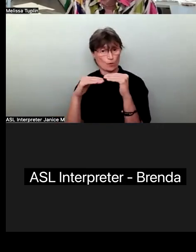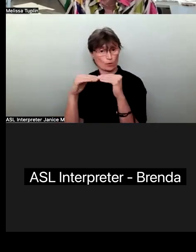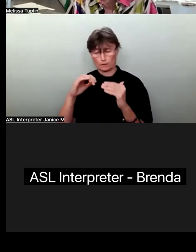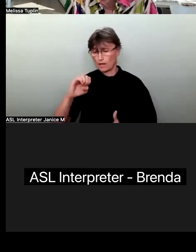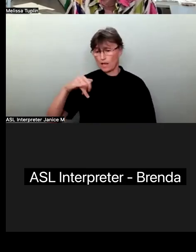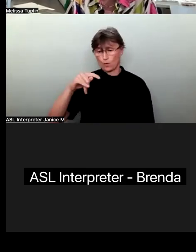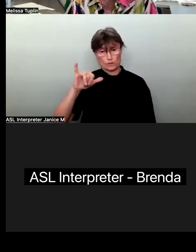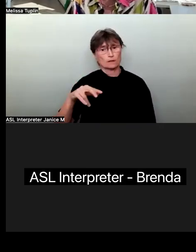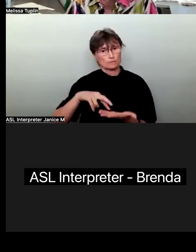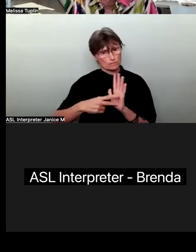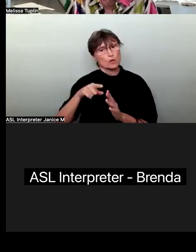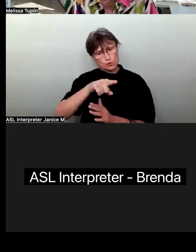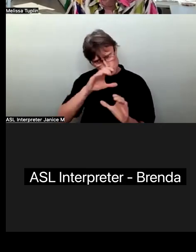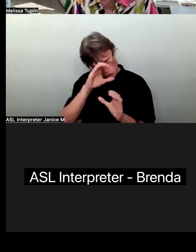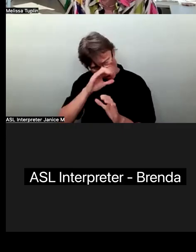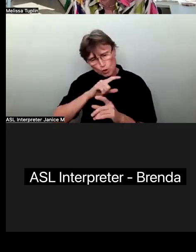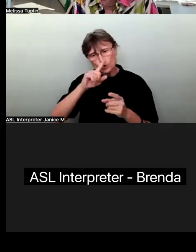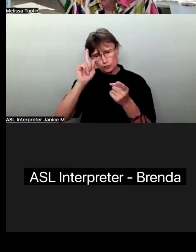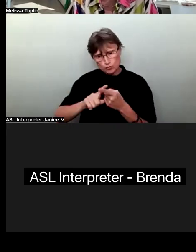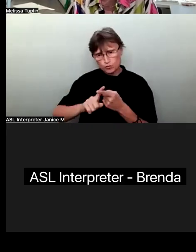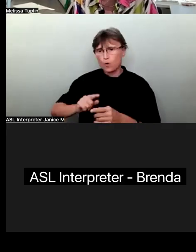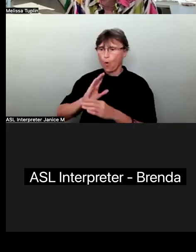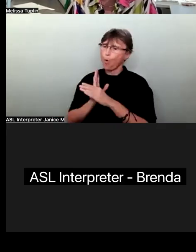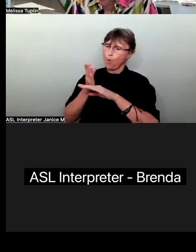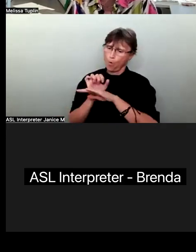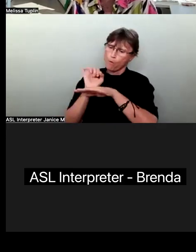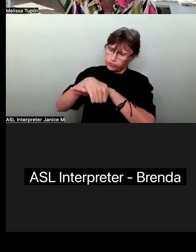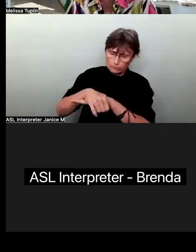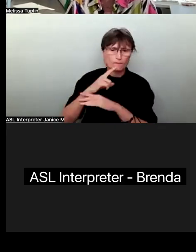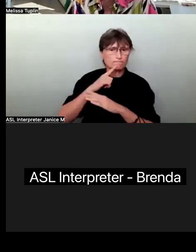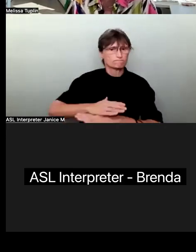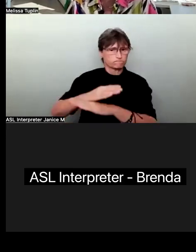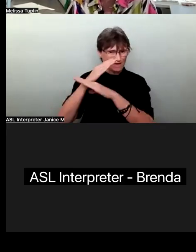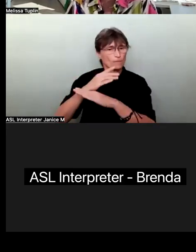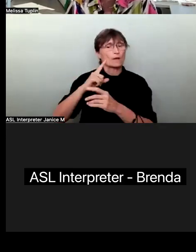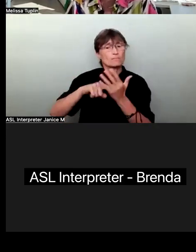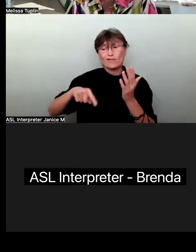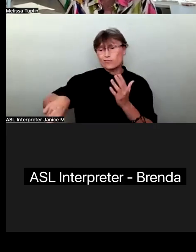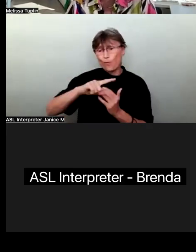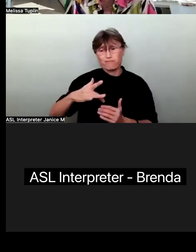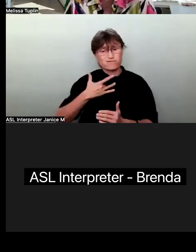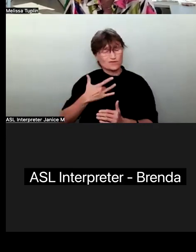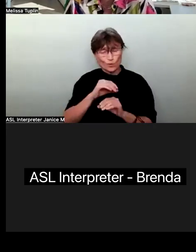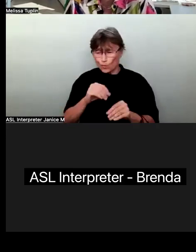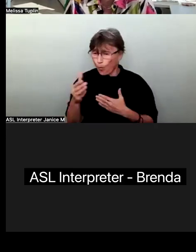the barriers to access that prevent people from feeling welcome, included in or participating